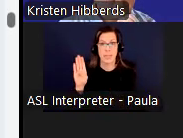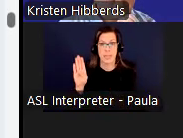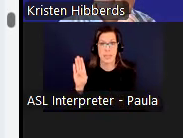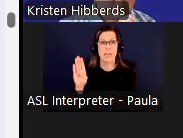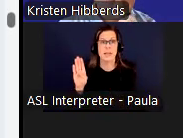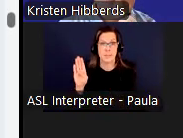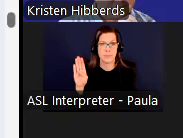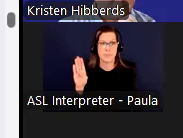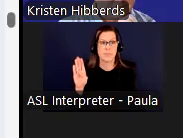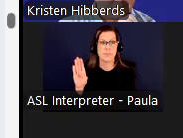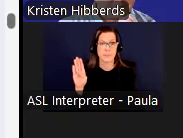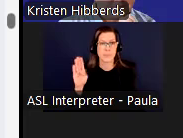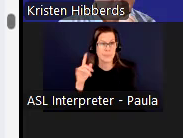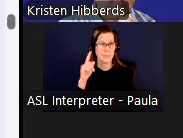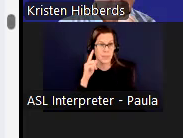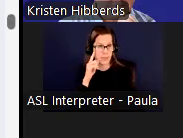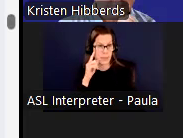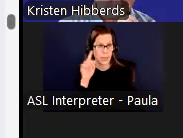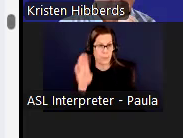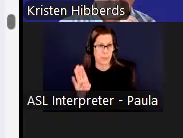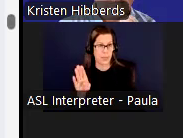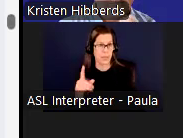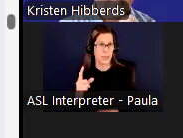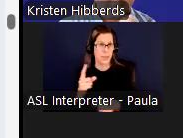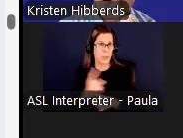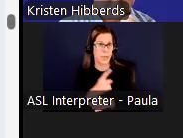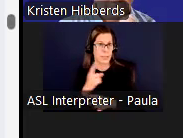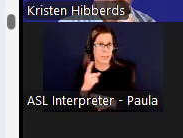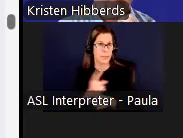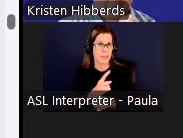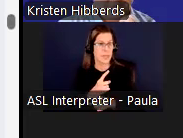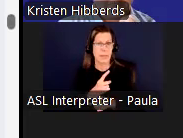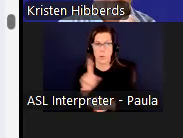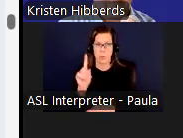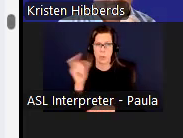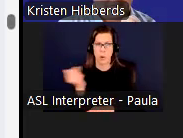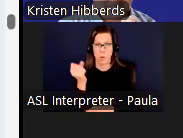#5-B and the I think it's the reasonably no hold on it.